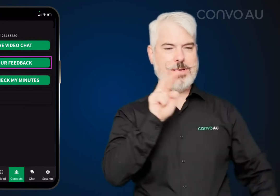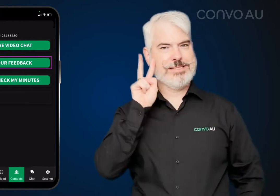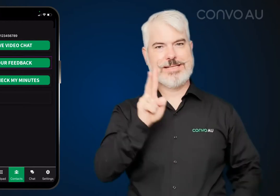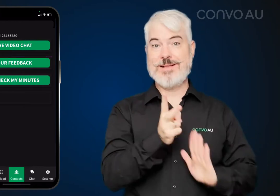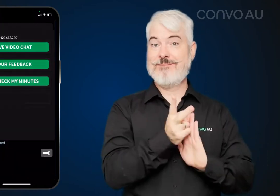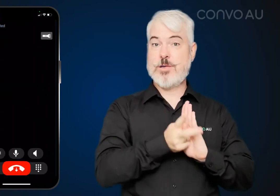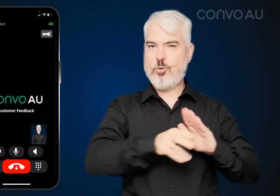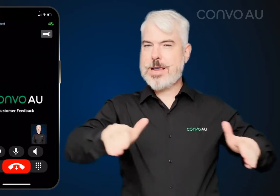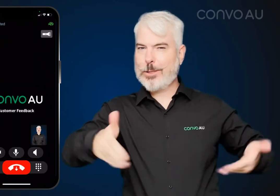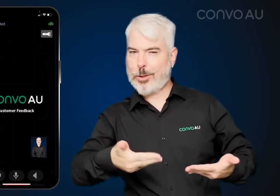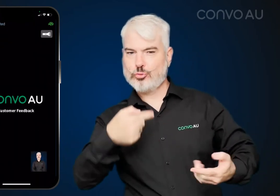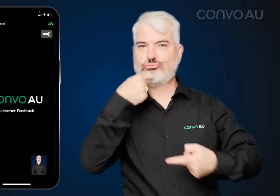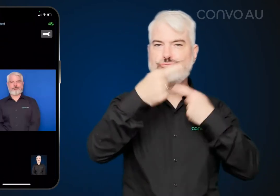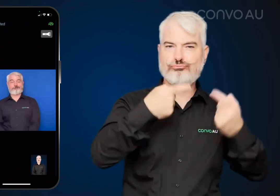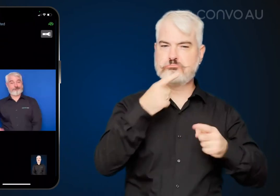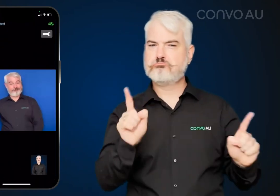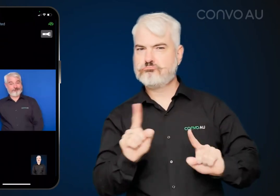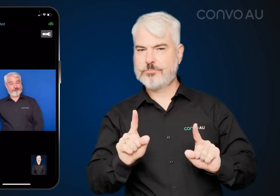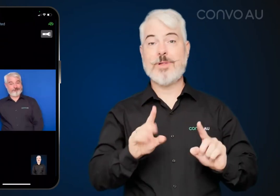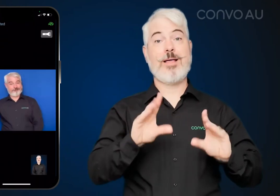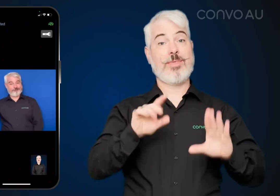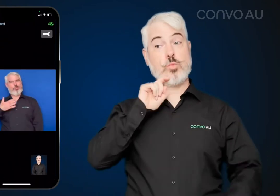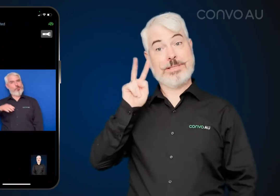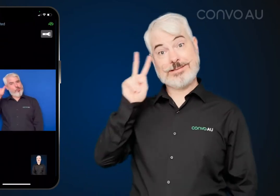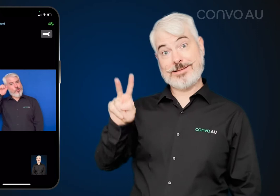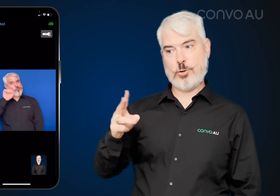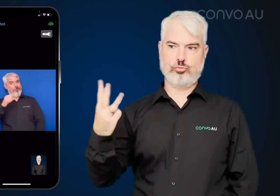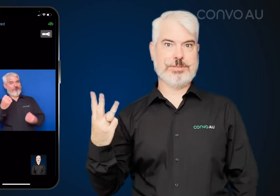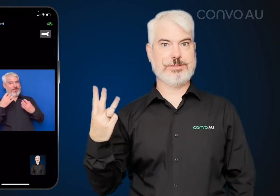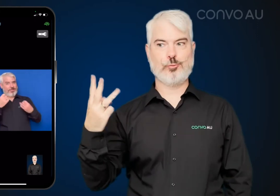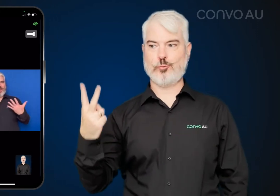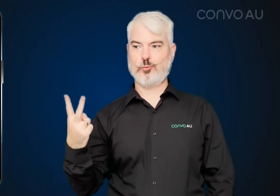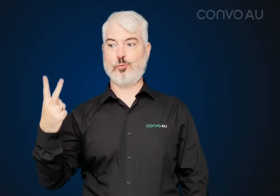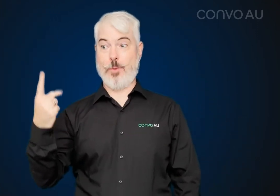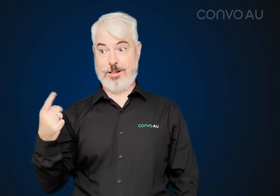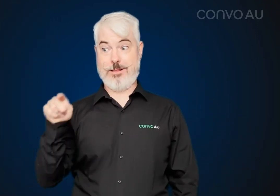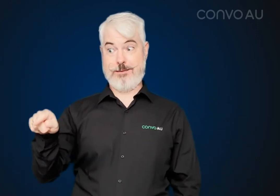When you tap on that button, you will see an introductory video, and then a countdown timer.